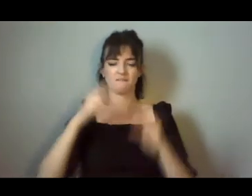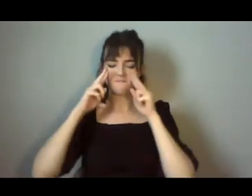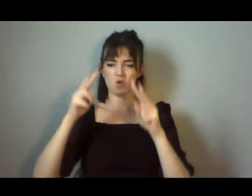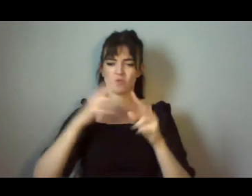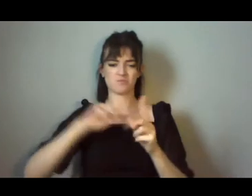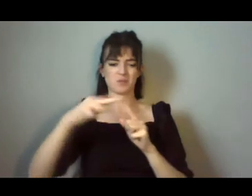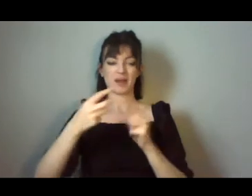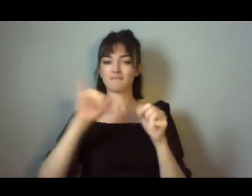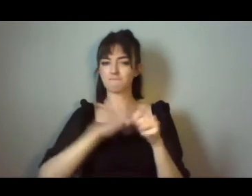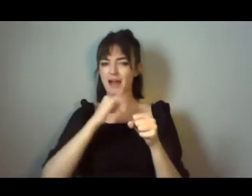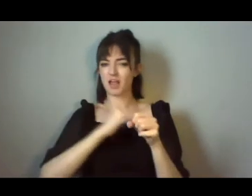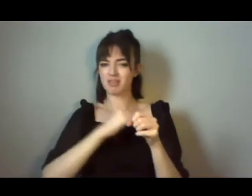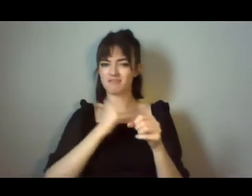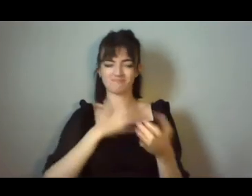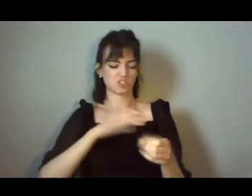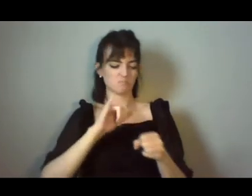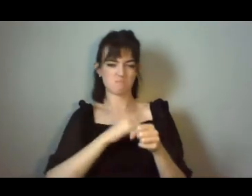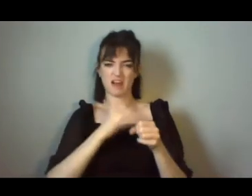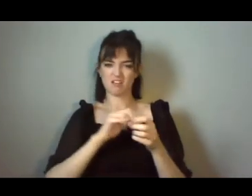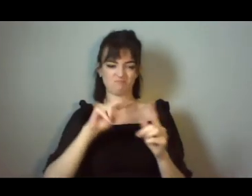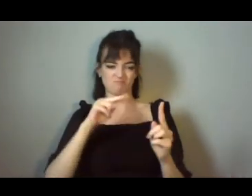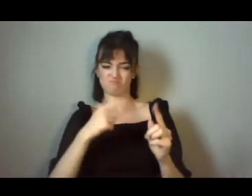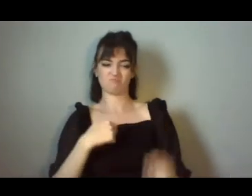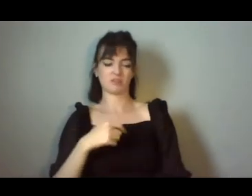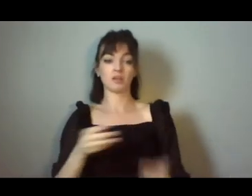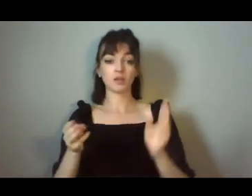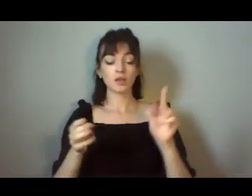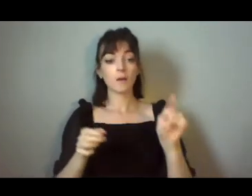was very much a medical matter to be answered by medical practitioners. Where there was a doubt,